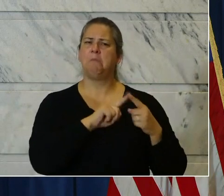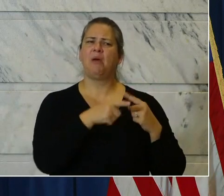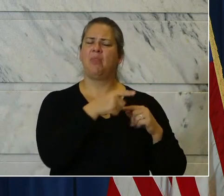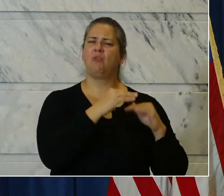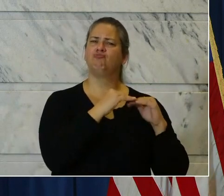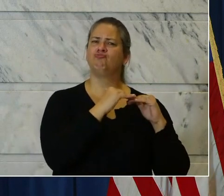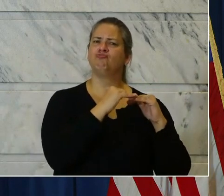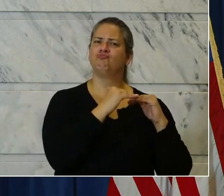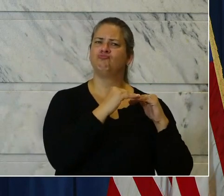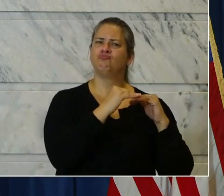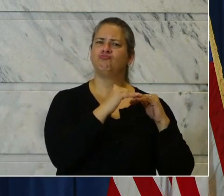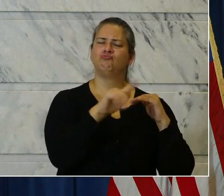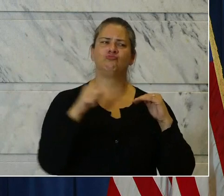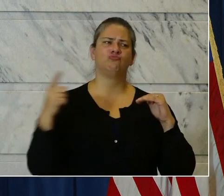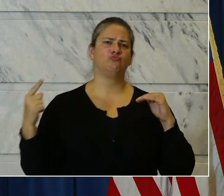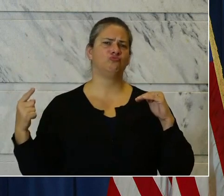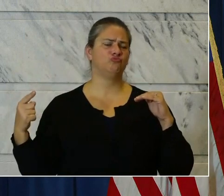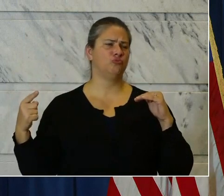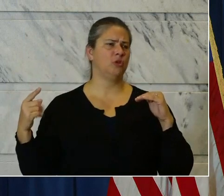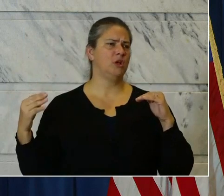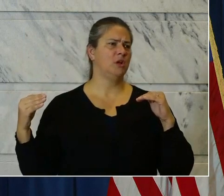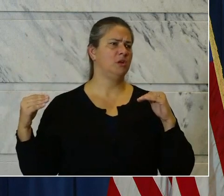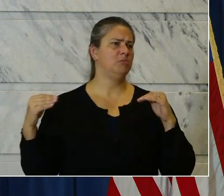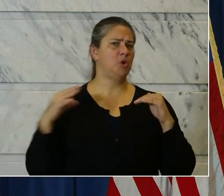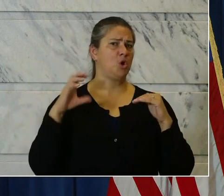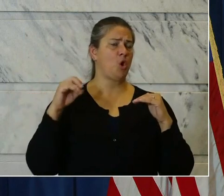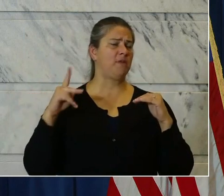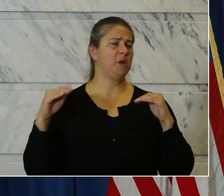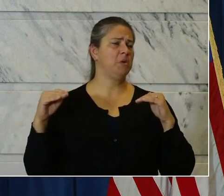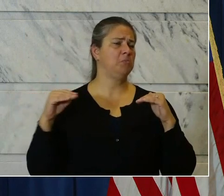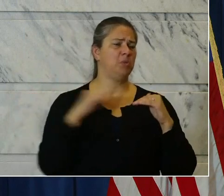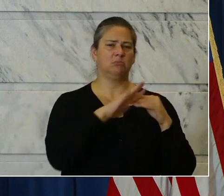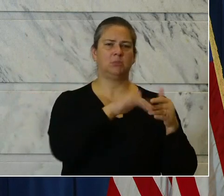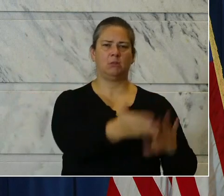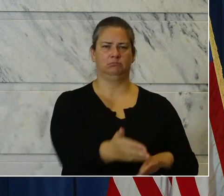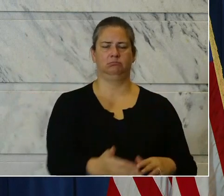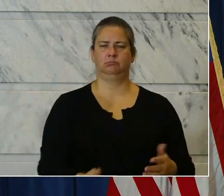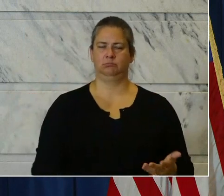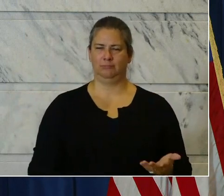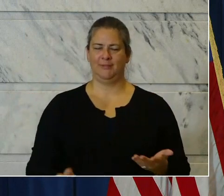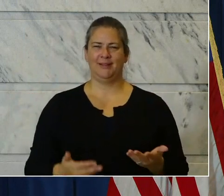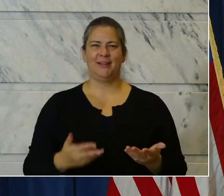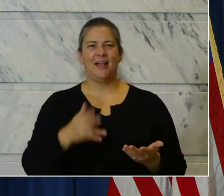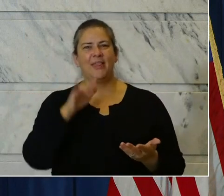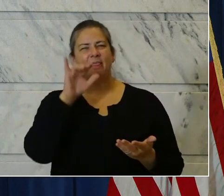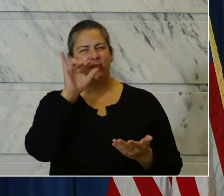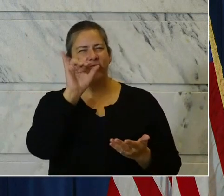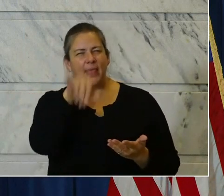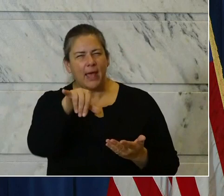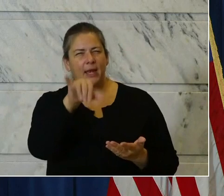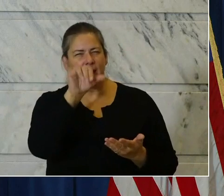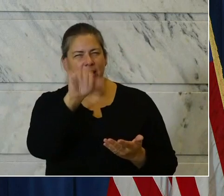OF. EXTRA HELP OR OTHERWISE STABLE. IT KILLS. AND IN WHICH